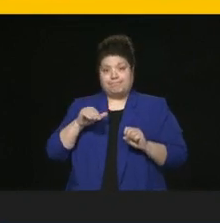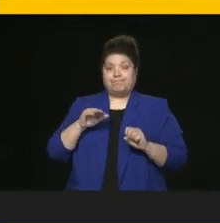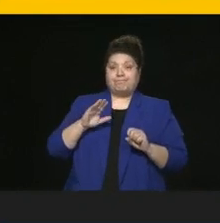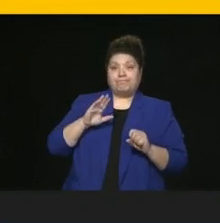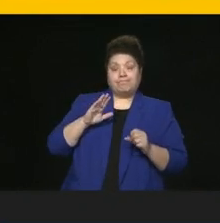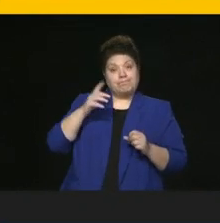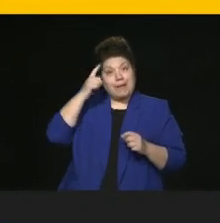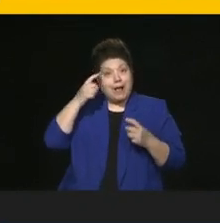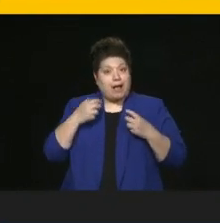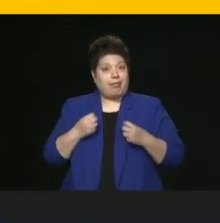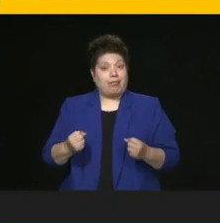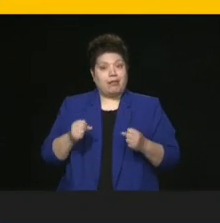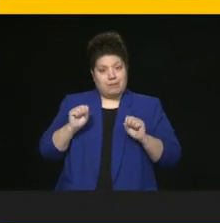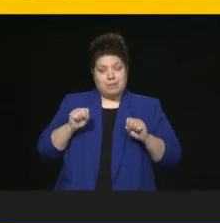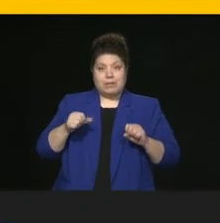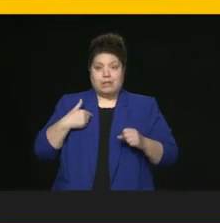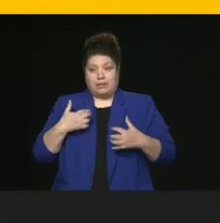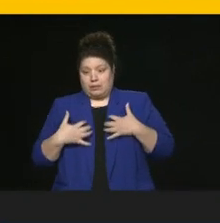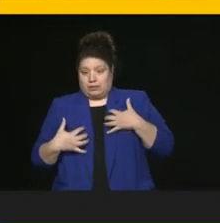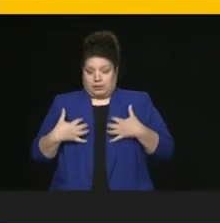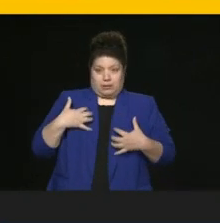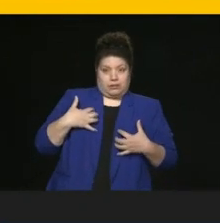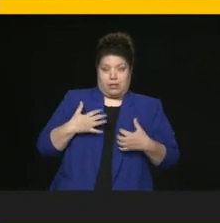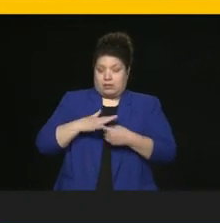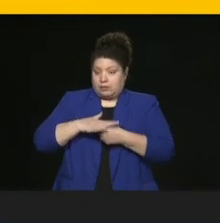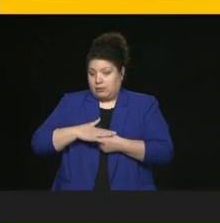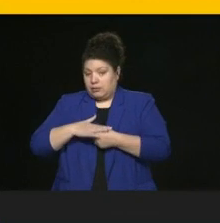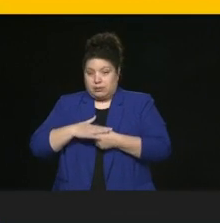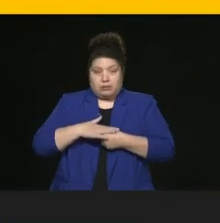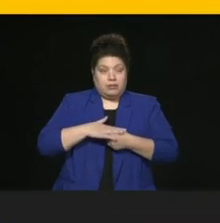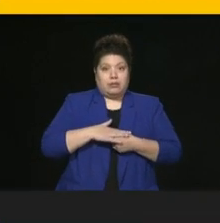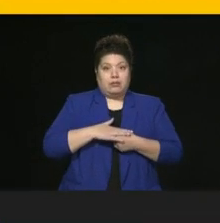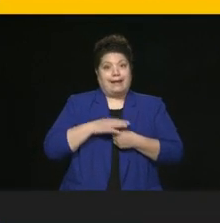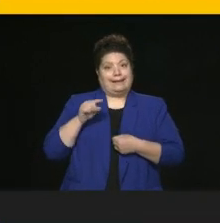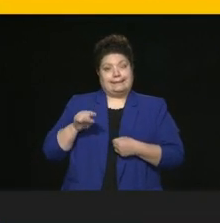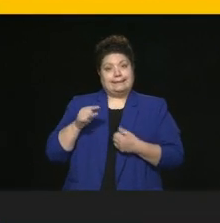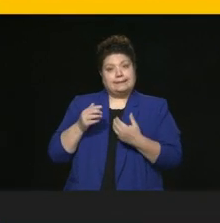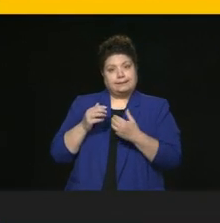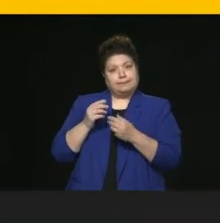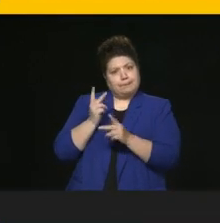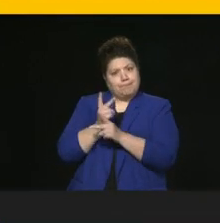IT CAN BE DIFFICULT TO MAINTAIN GOOD MENTAL HEALTH WITH ALL THE DISRUPTIONS WE'RE CURRENTLY